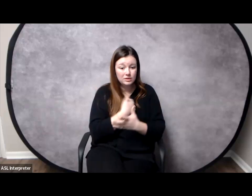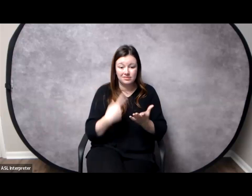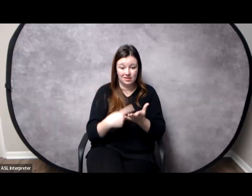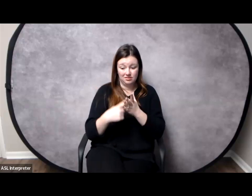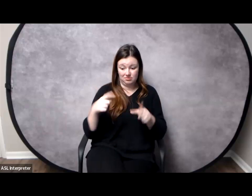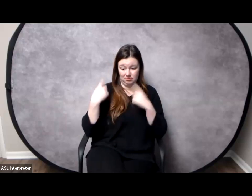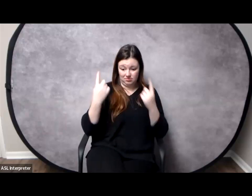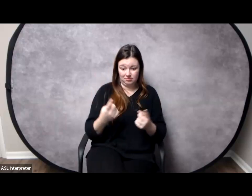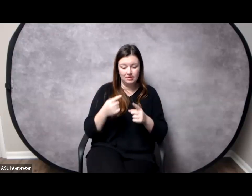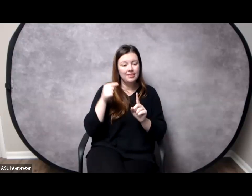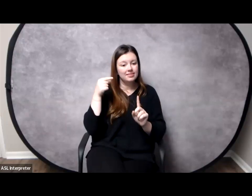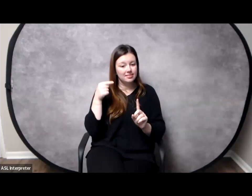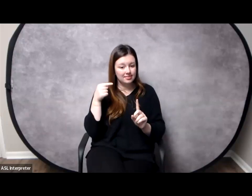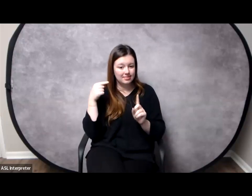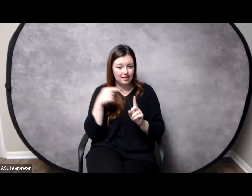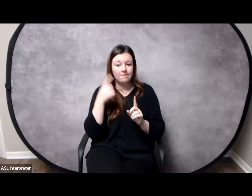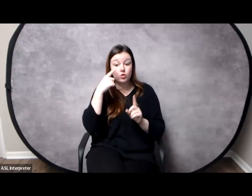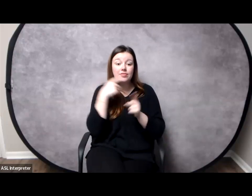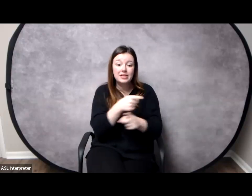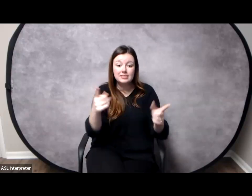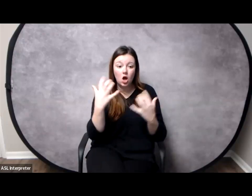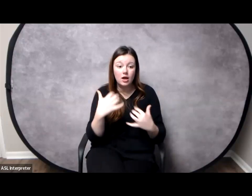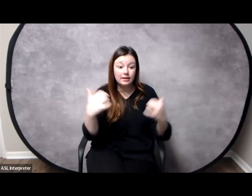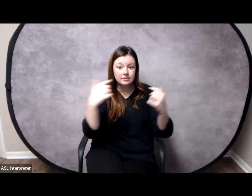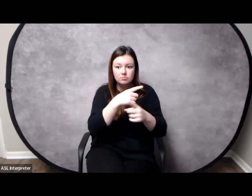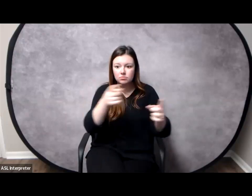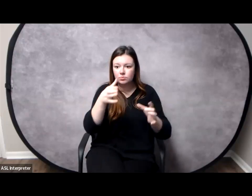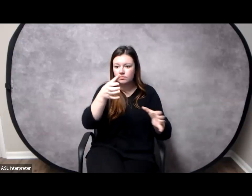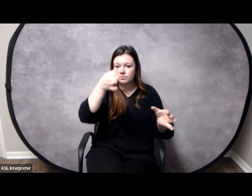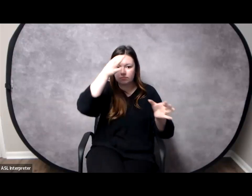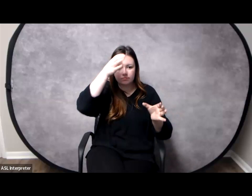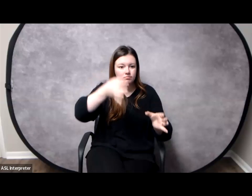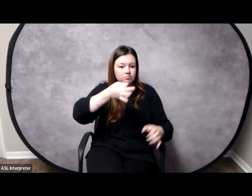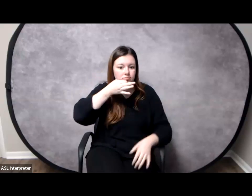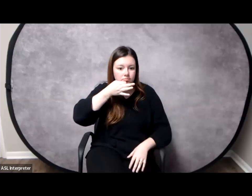for this audience who are experts in the requirements of the ADA and the ADA regulations to weigh